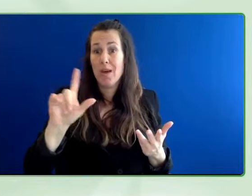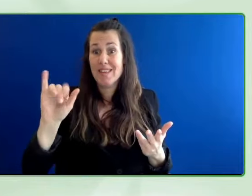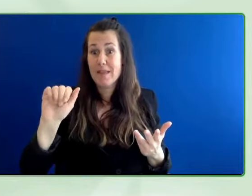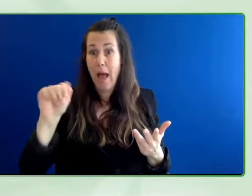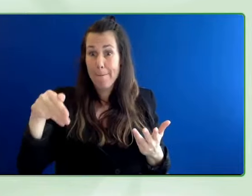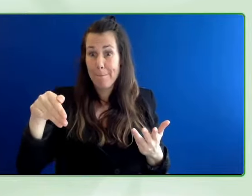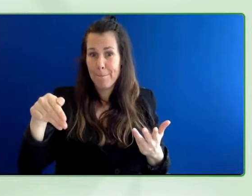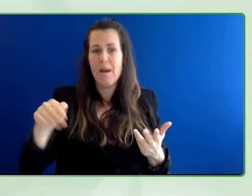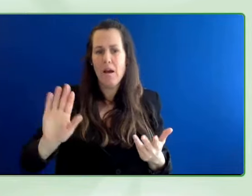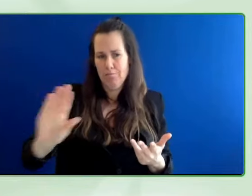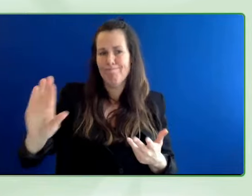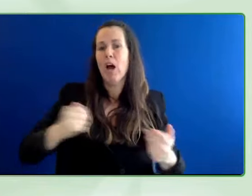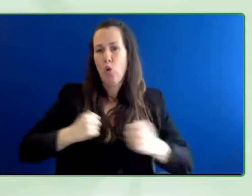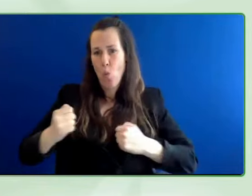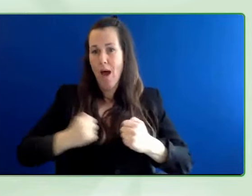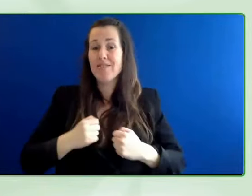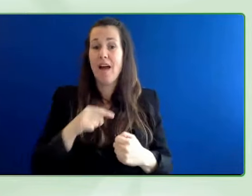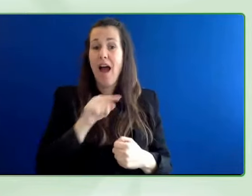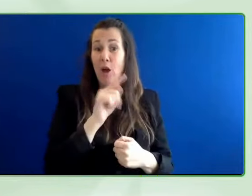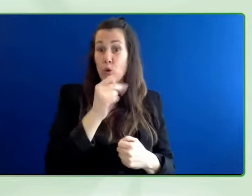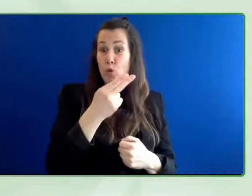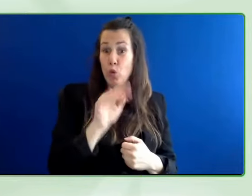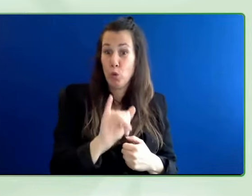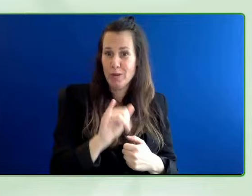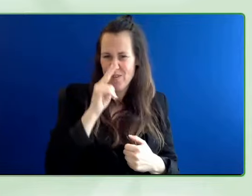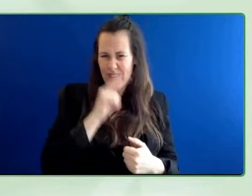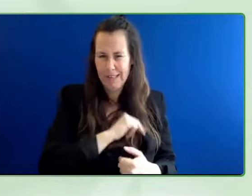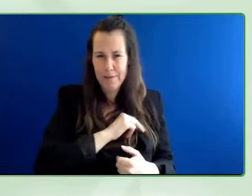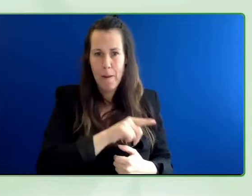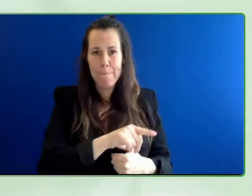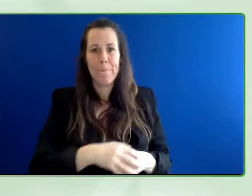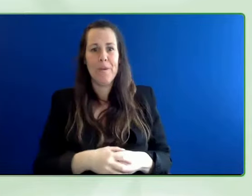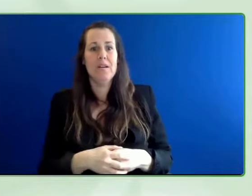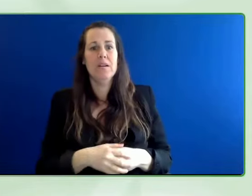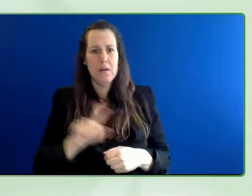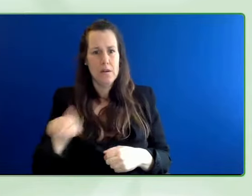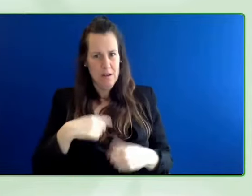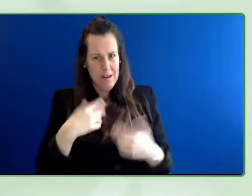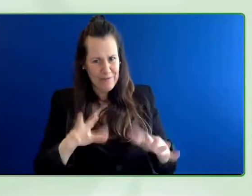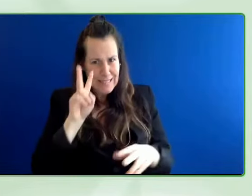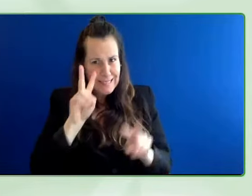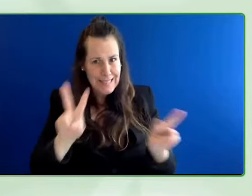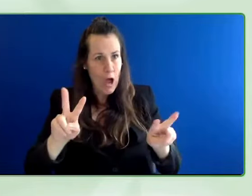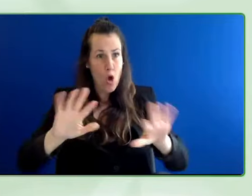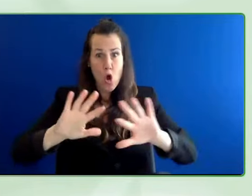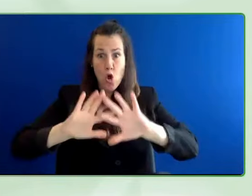problem is, where the problems are in this field, but how does that translate to your work.